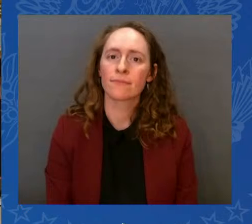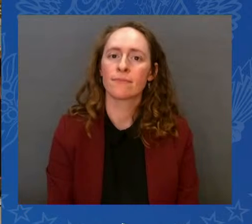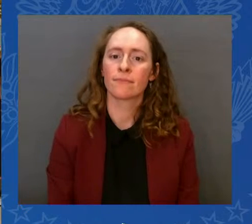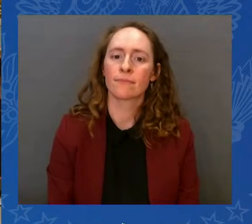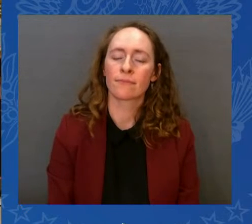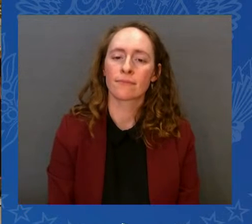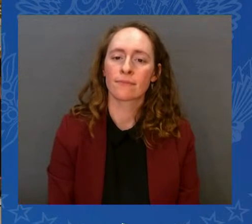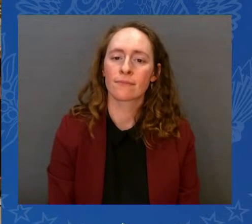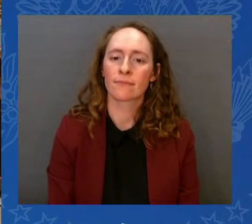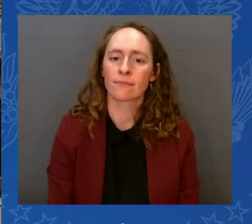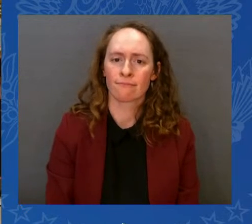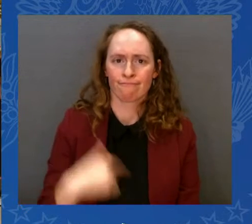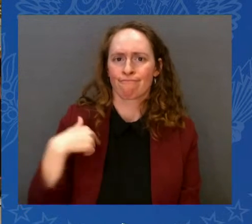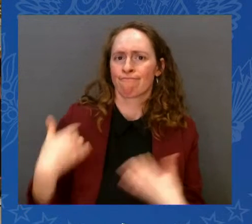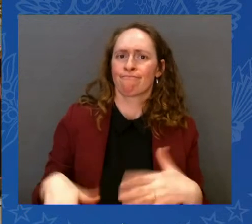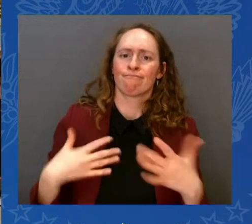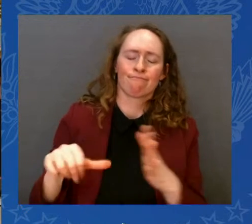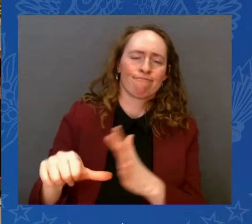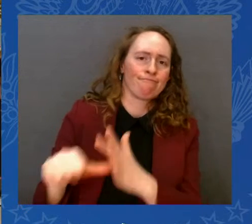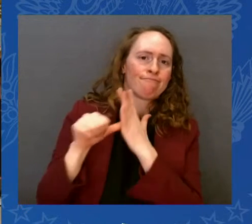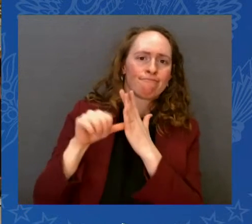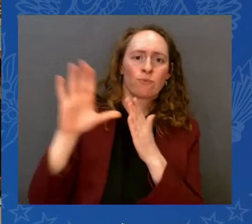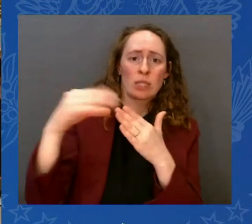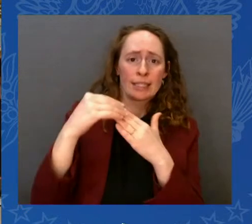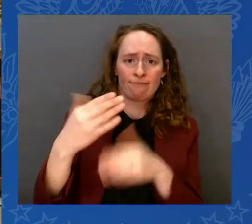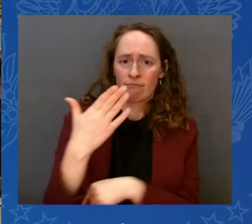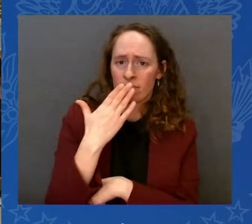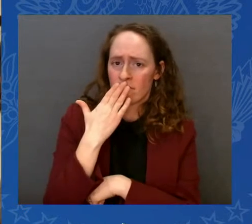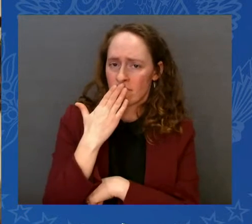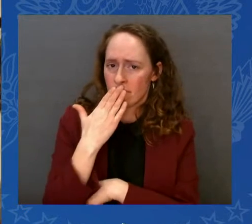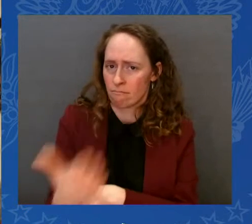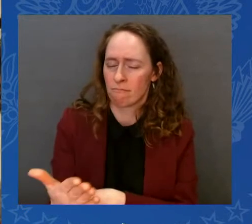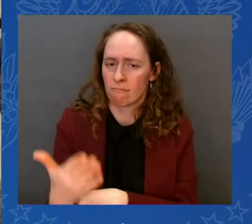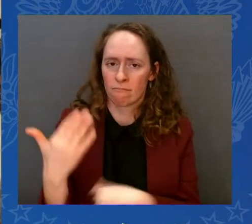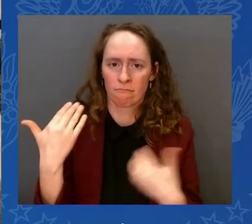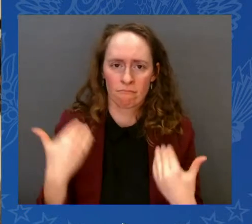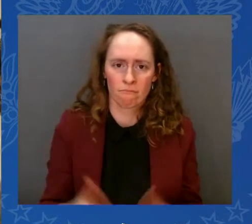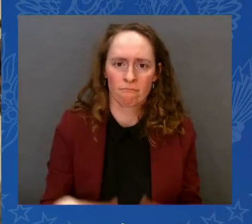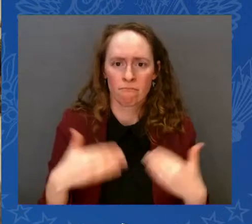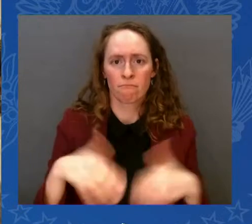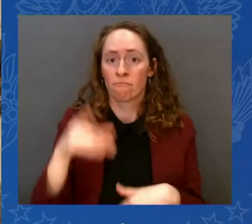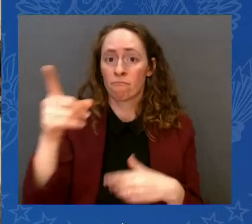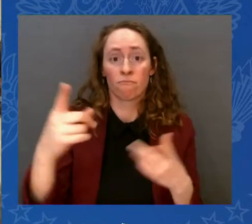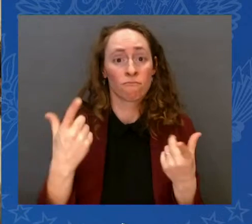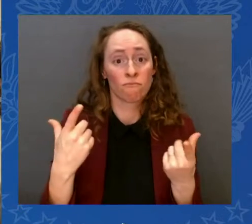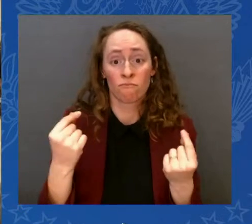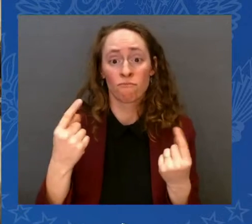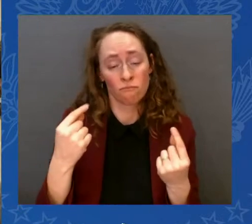in passing legislation, working with your legislature in a way that will be a model around